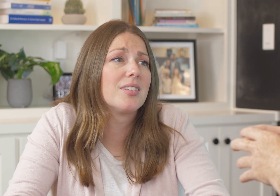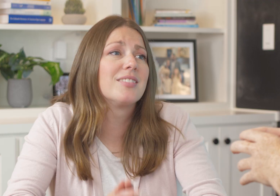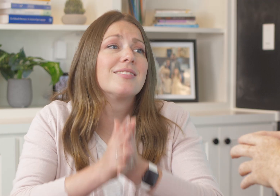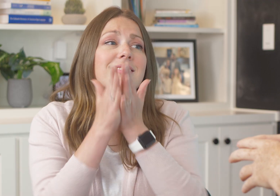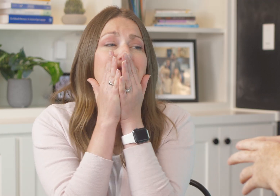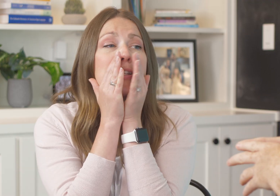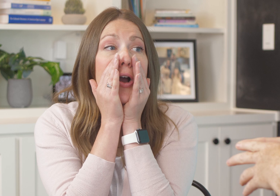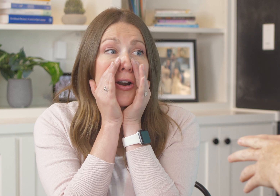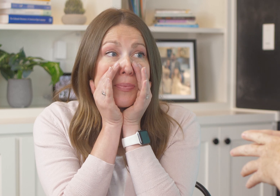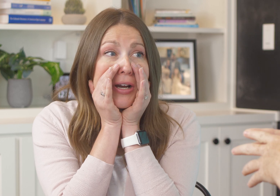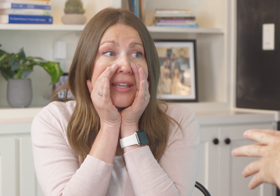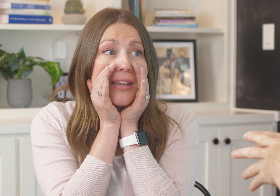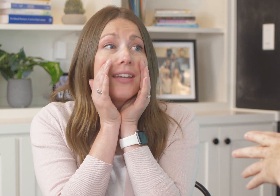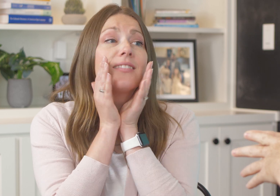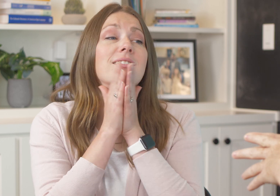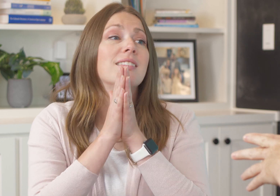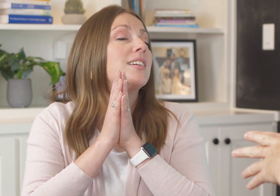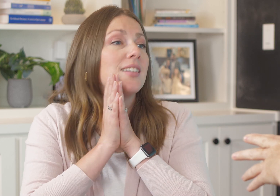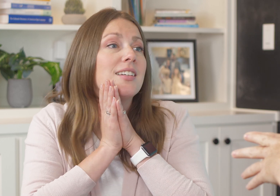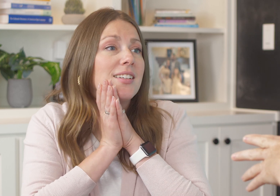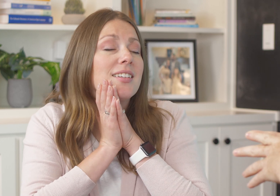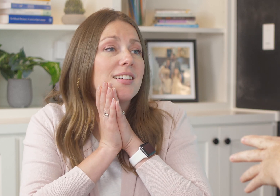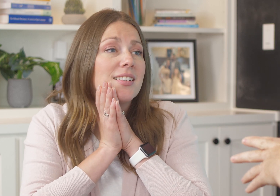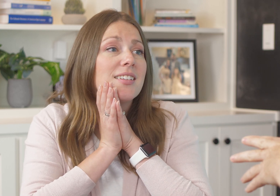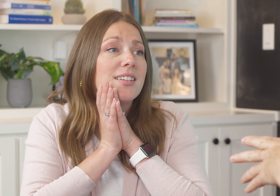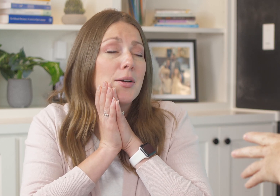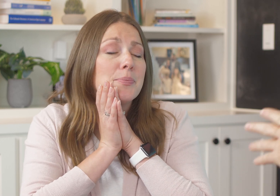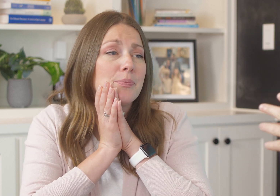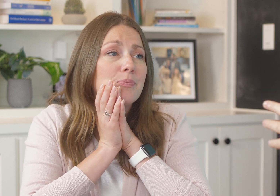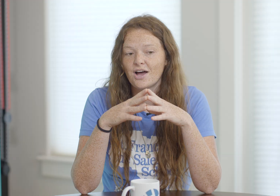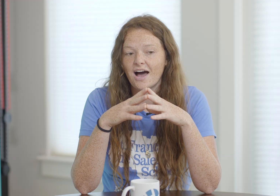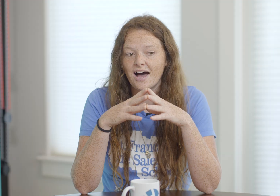I did sneak in. It's it is heartbreaking.